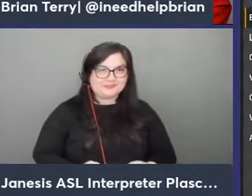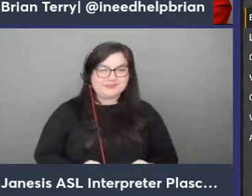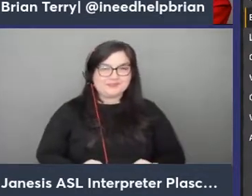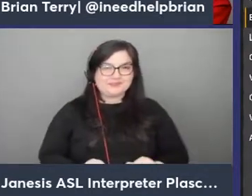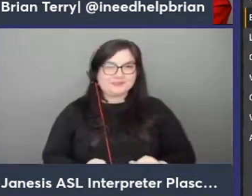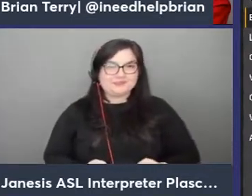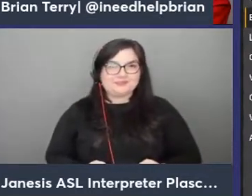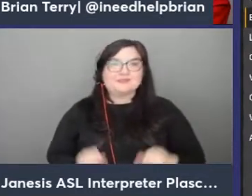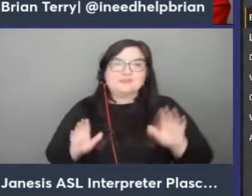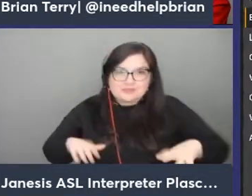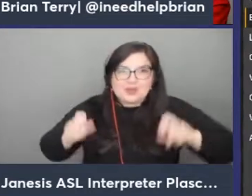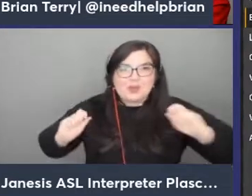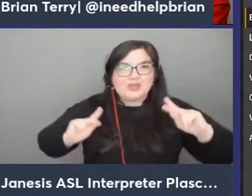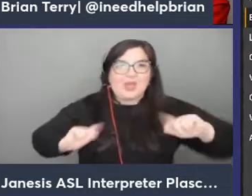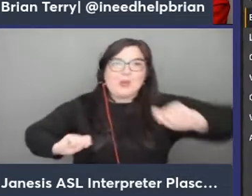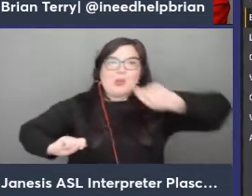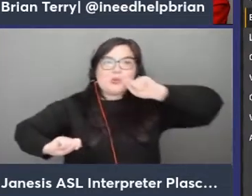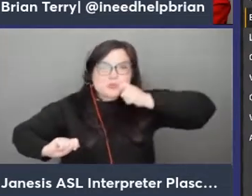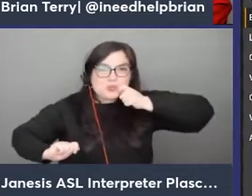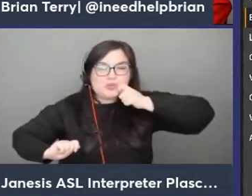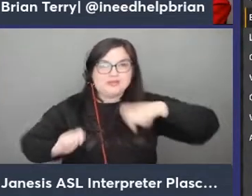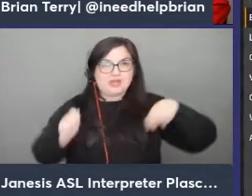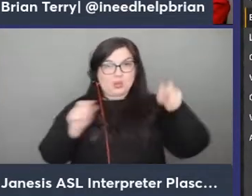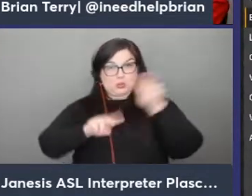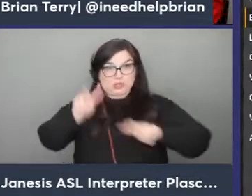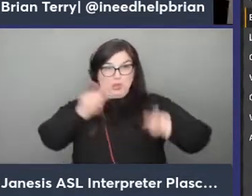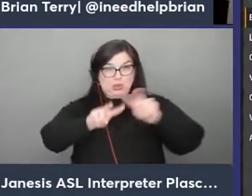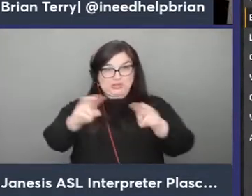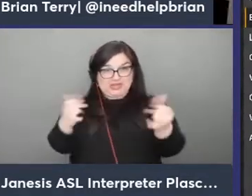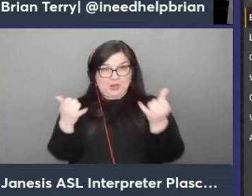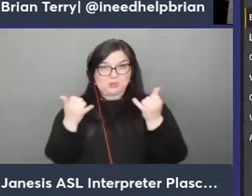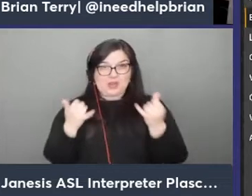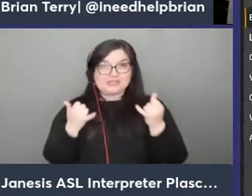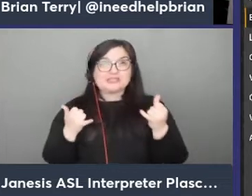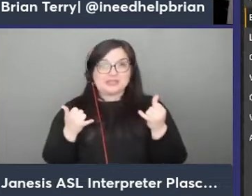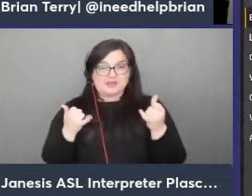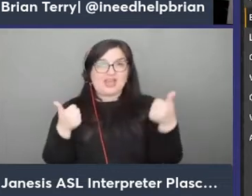Cool, all right, so what are you looking at right now, game developers is familiar,